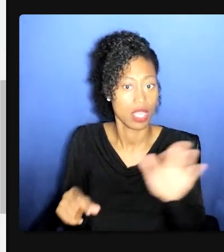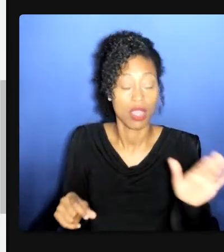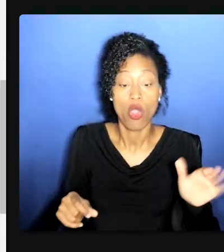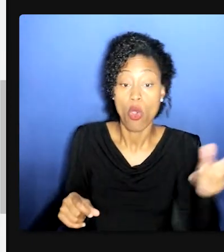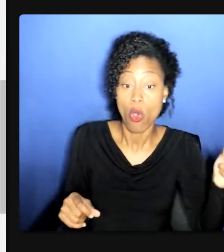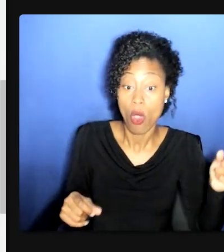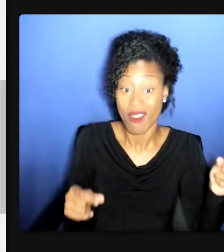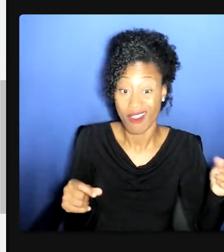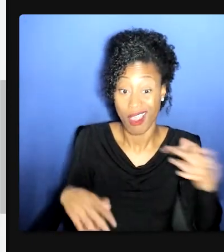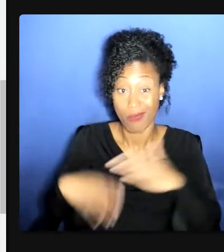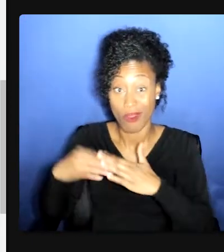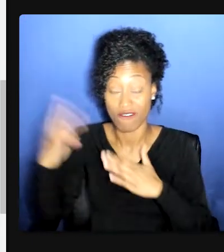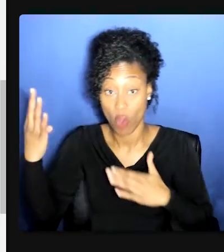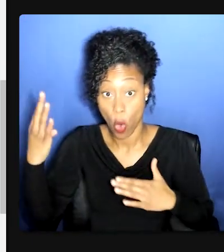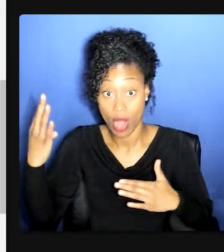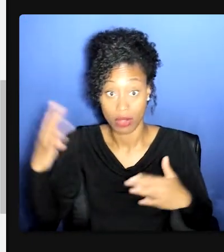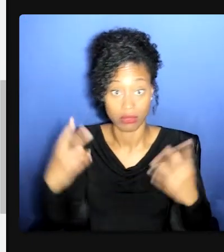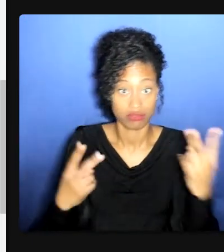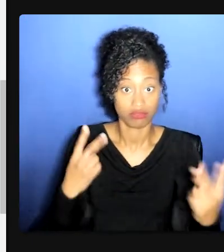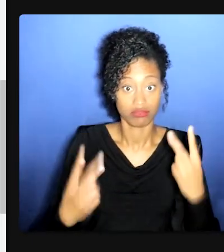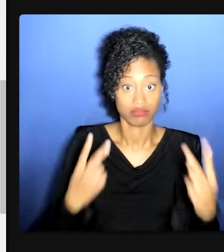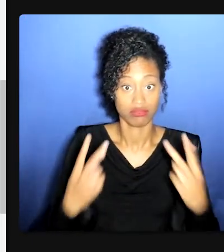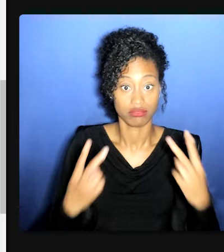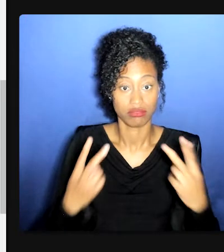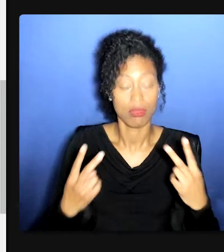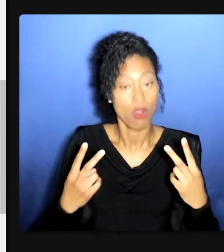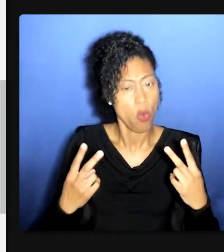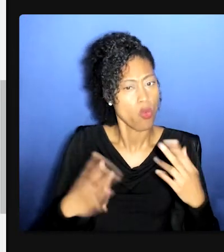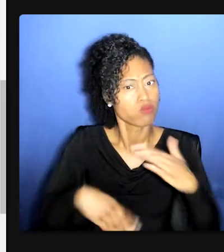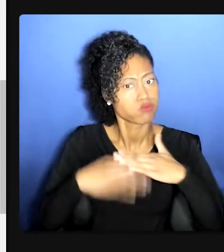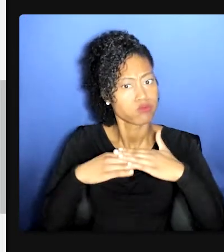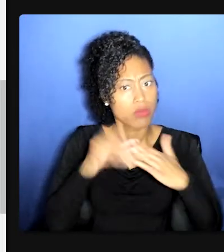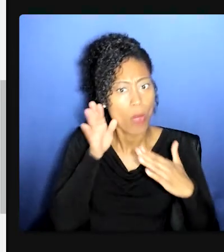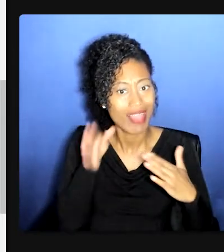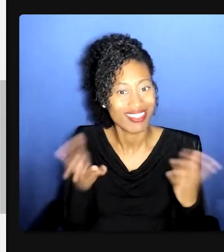which in this demo is four in this region.